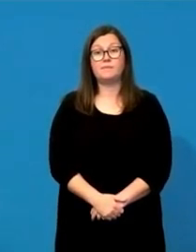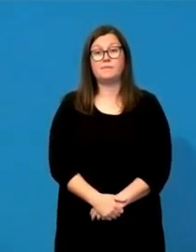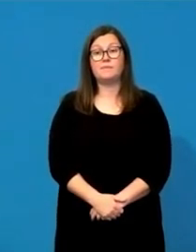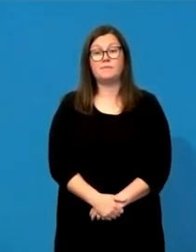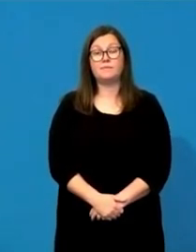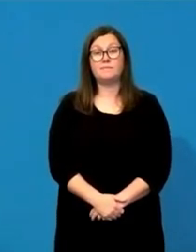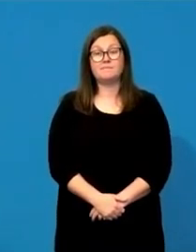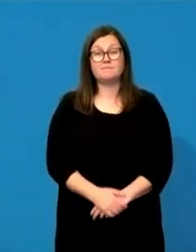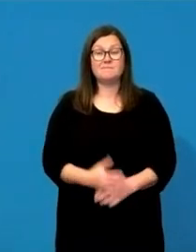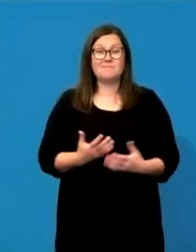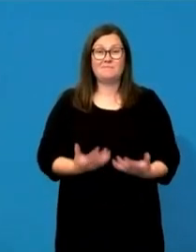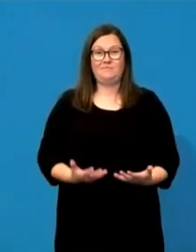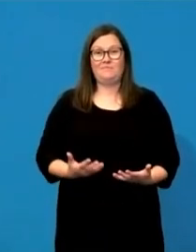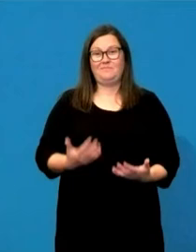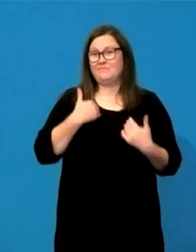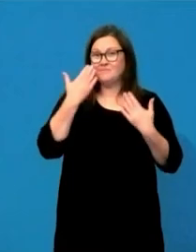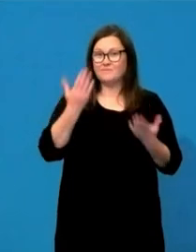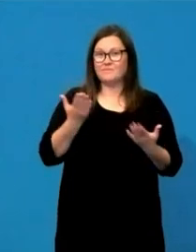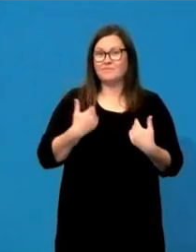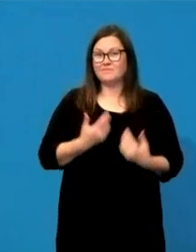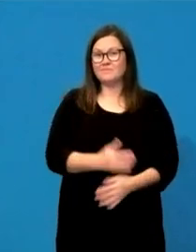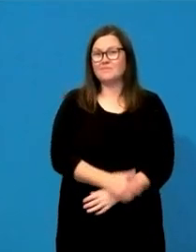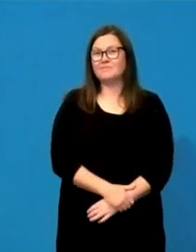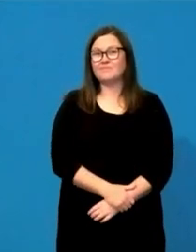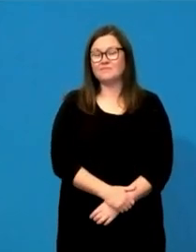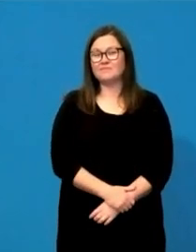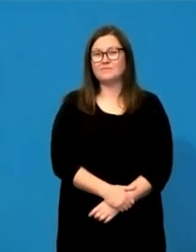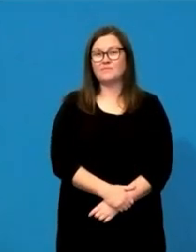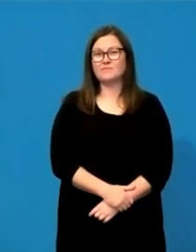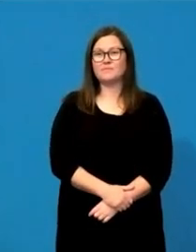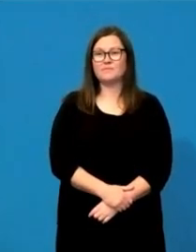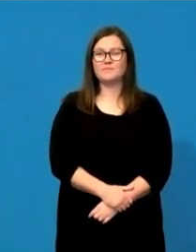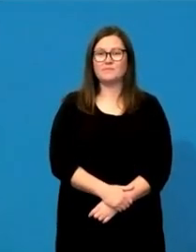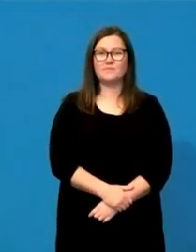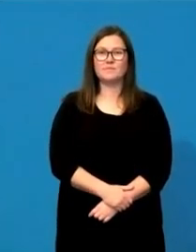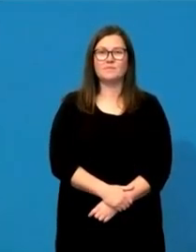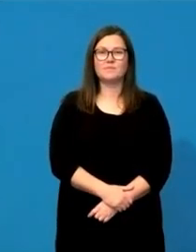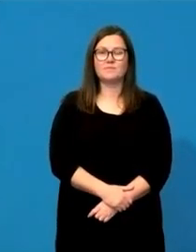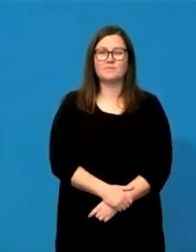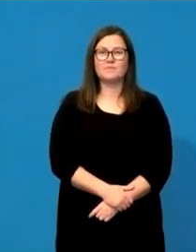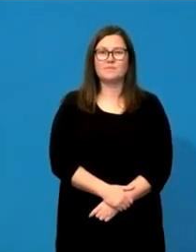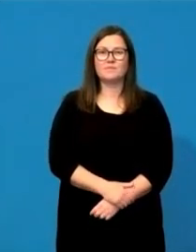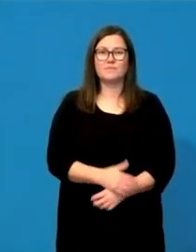It's just - yeah, it's difficult to say the things that I want to say.